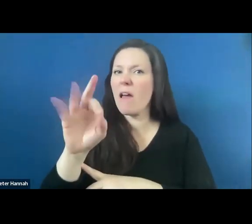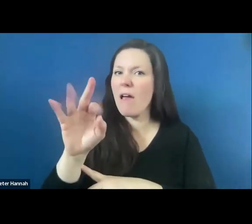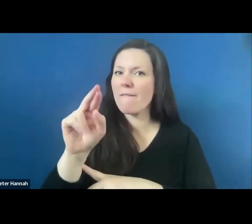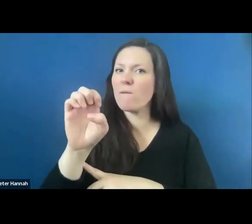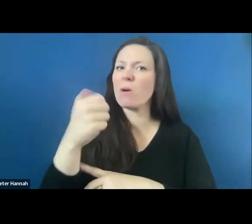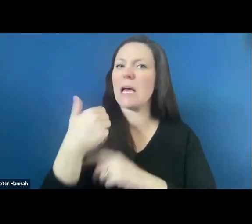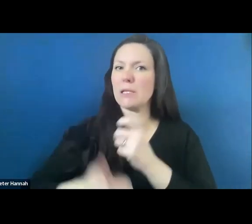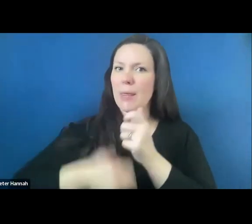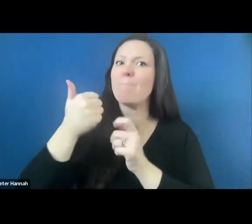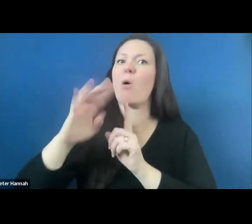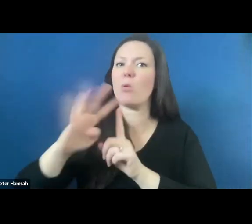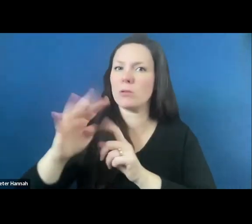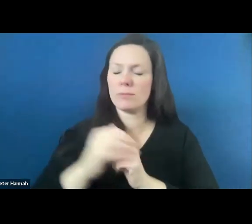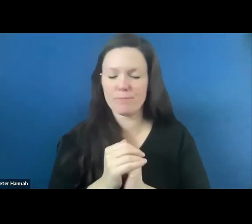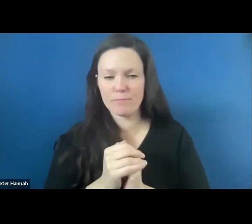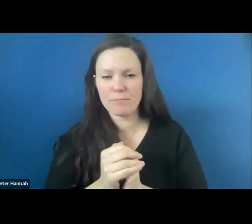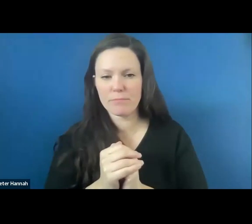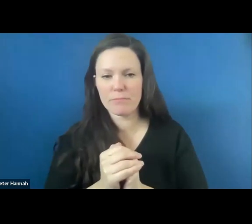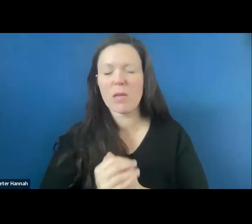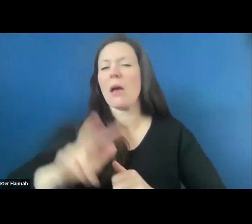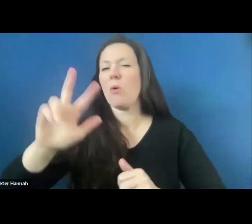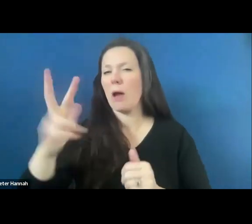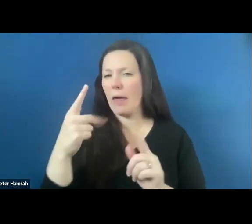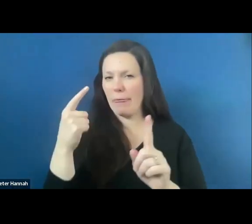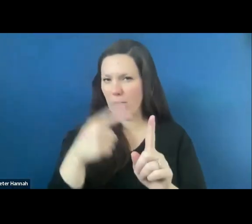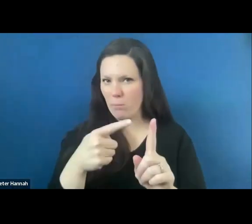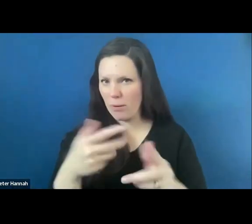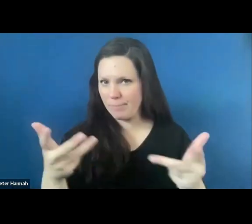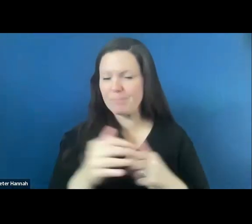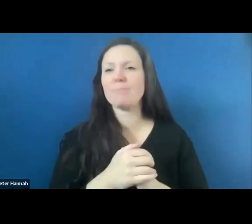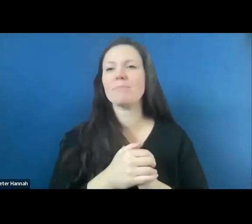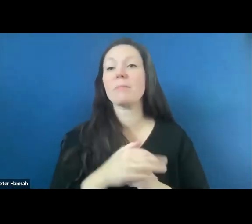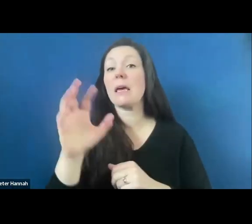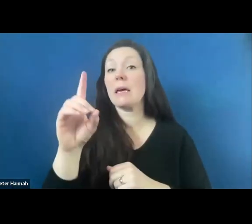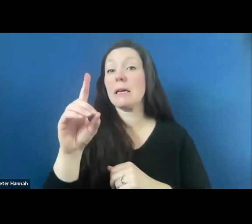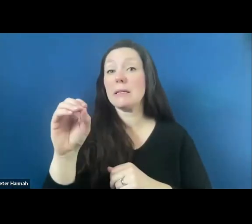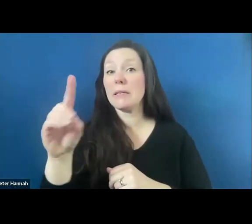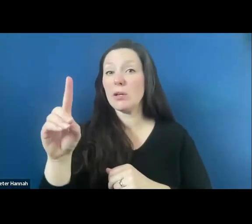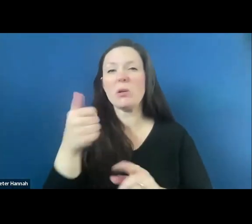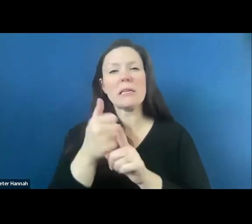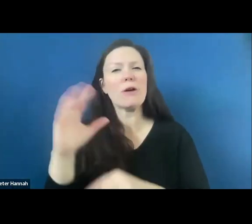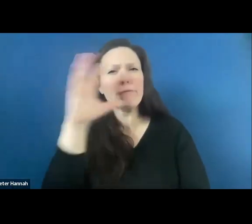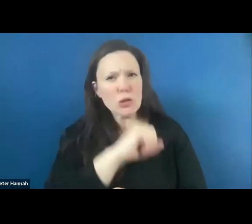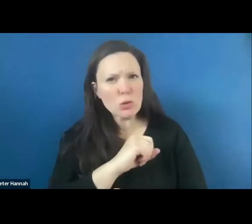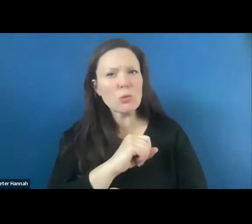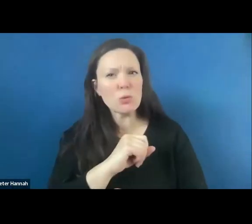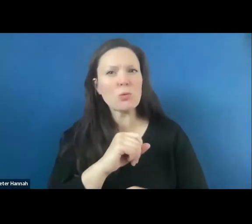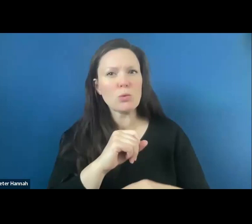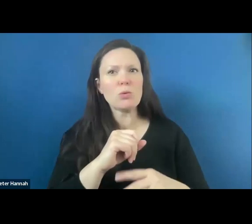Now, the third point, the DOD assumes that conflict will increase as climate change